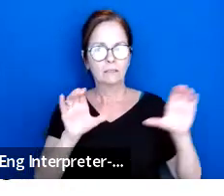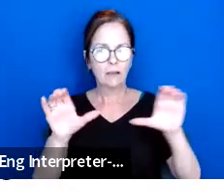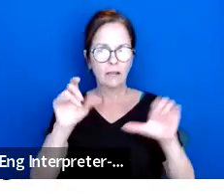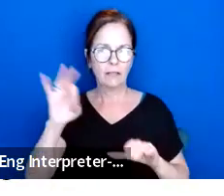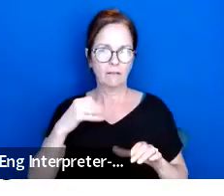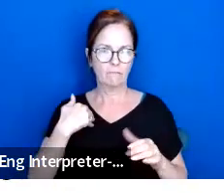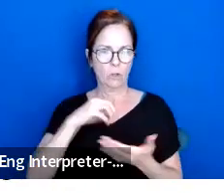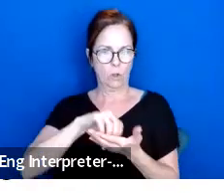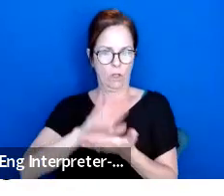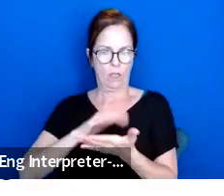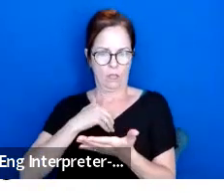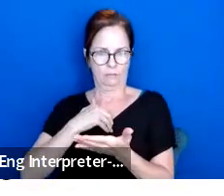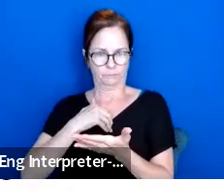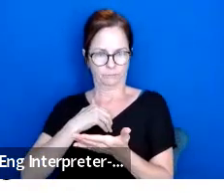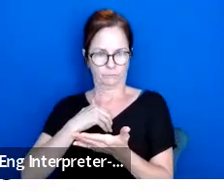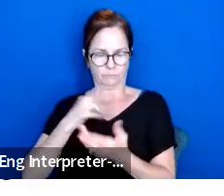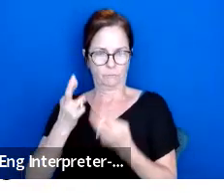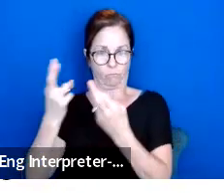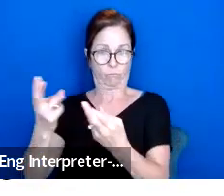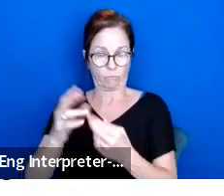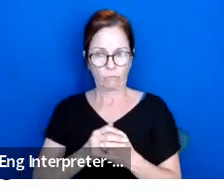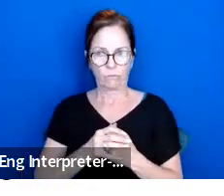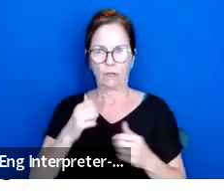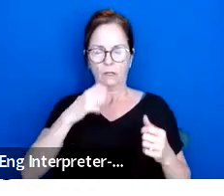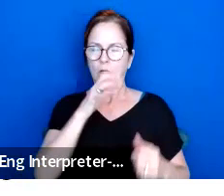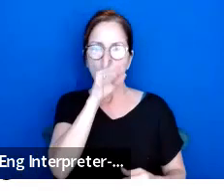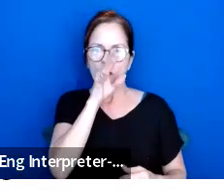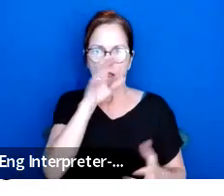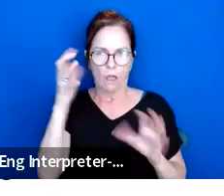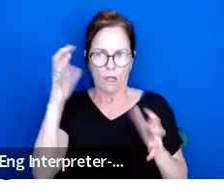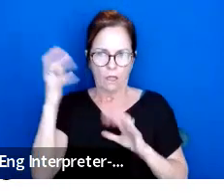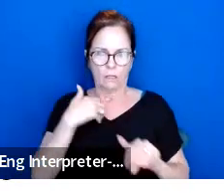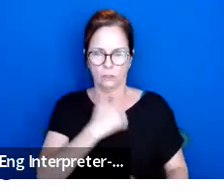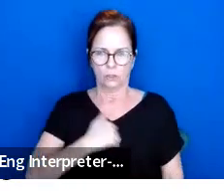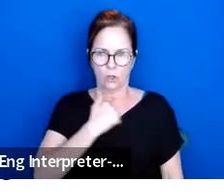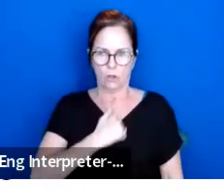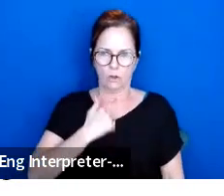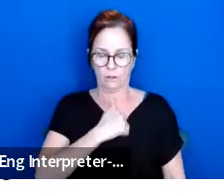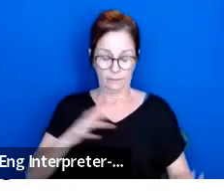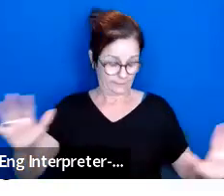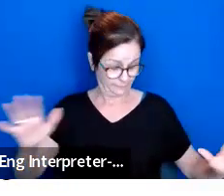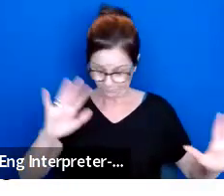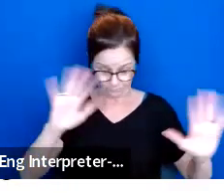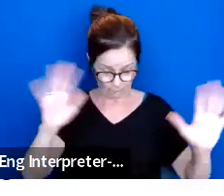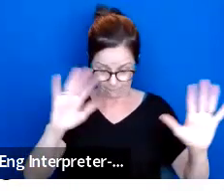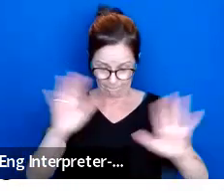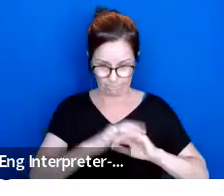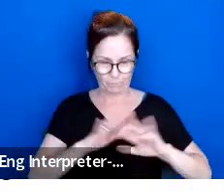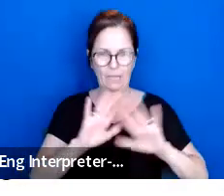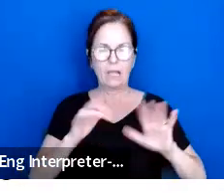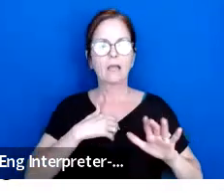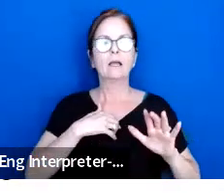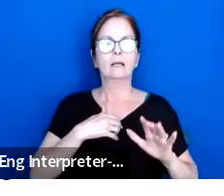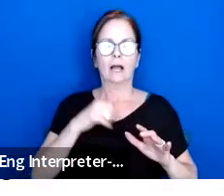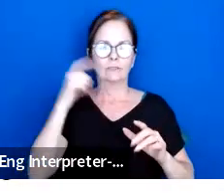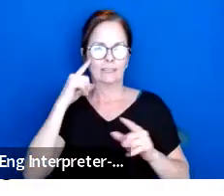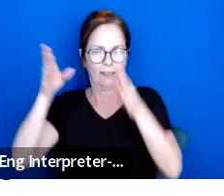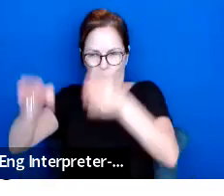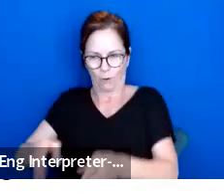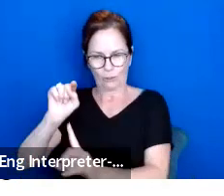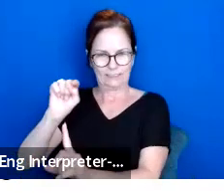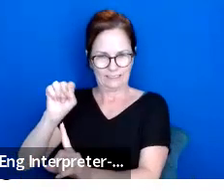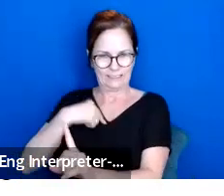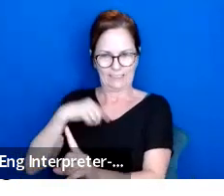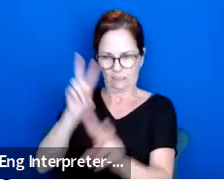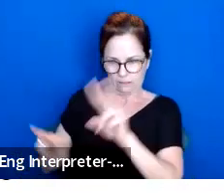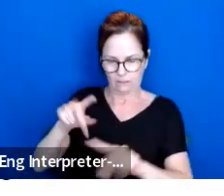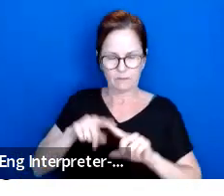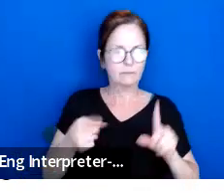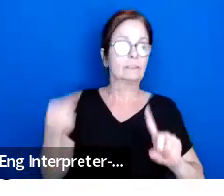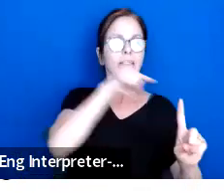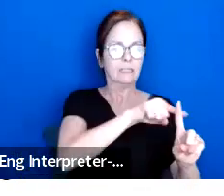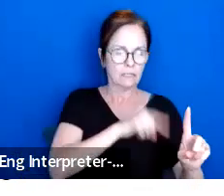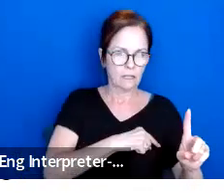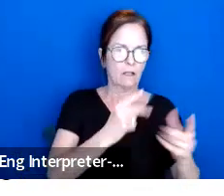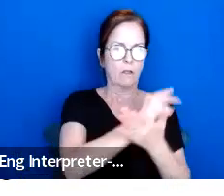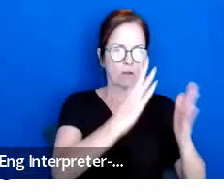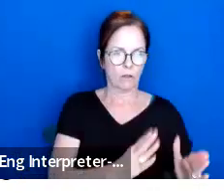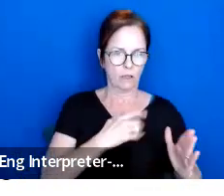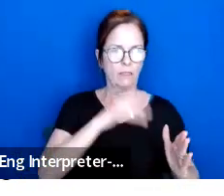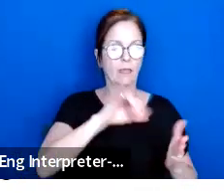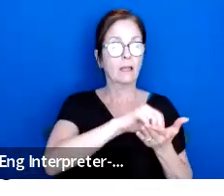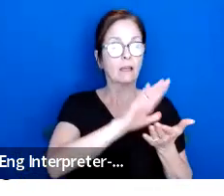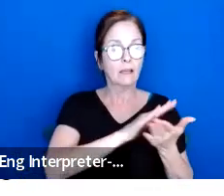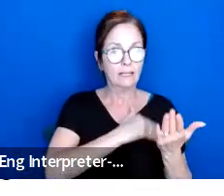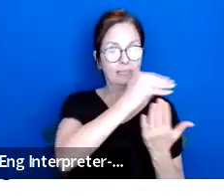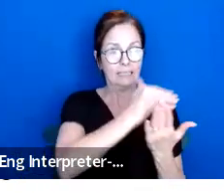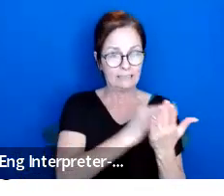And the steps that you took in the steps at sorry. I was clearly in review, we mode that the reviewers should be looking to make sure that the individual listed the recommendation and what steps they took to remedy.